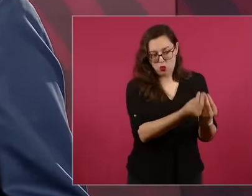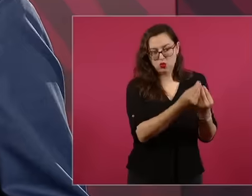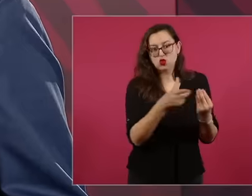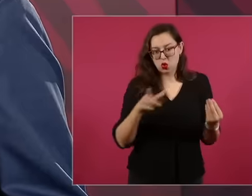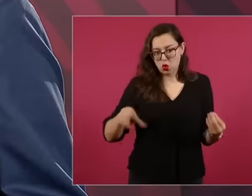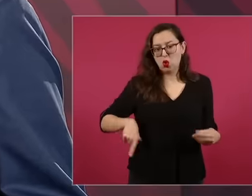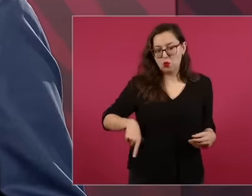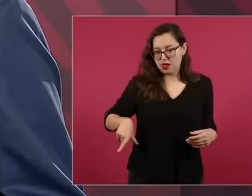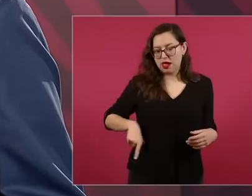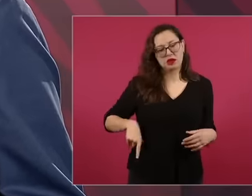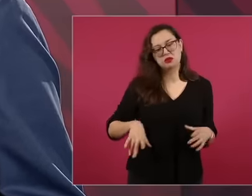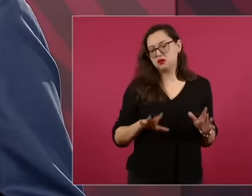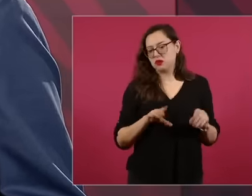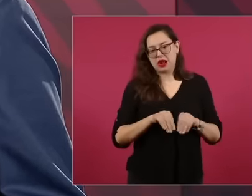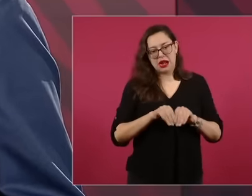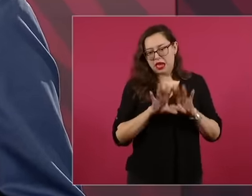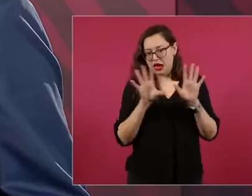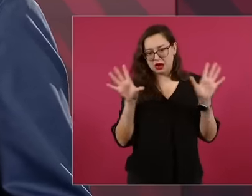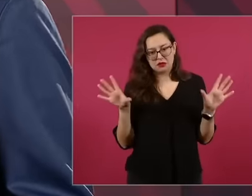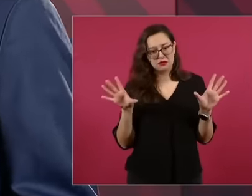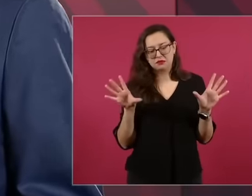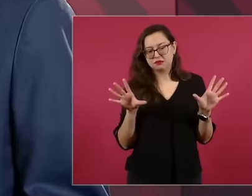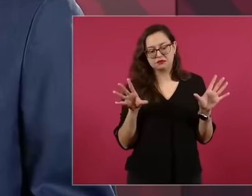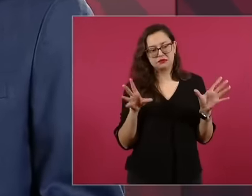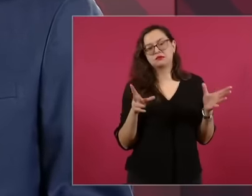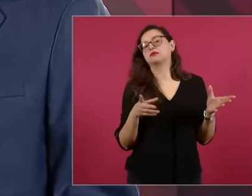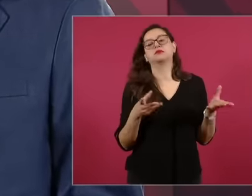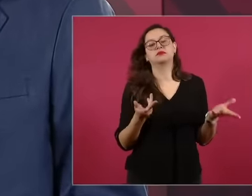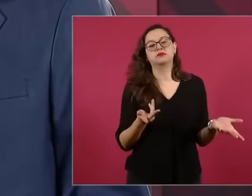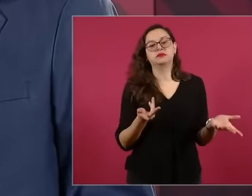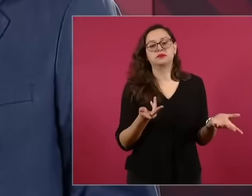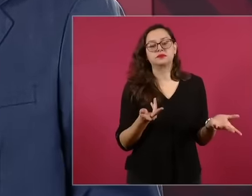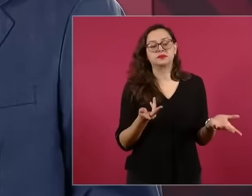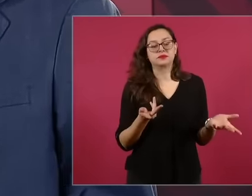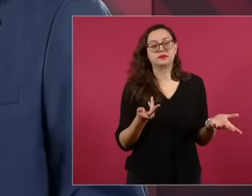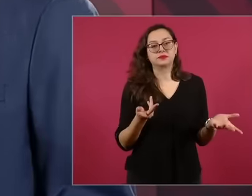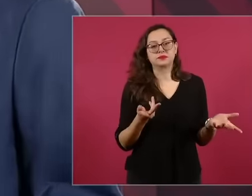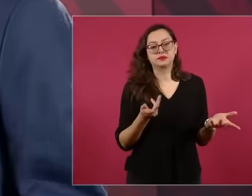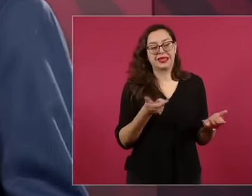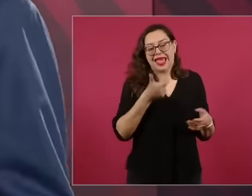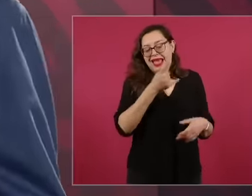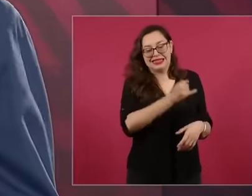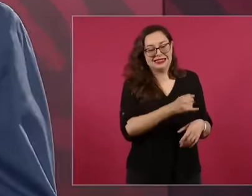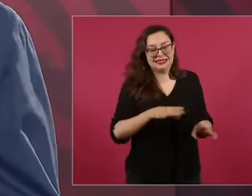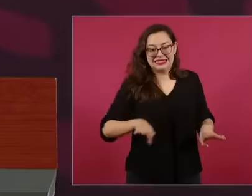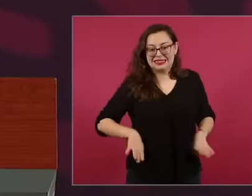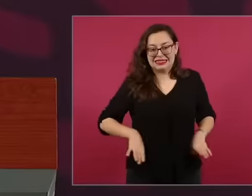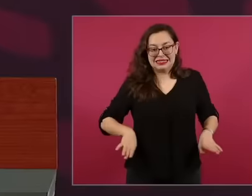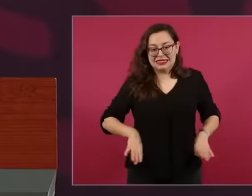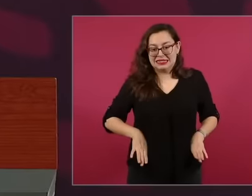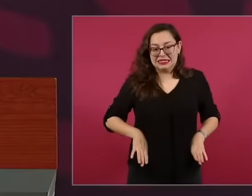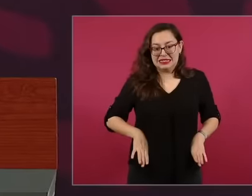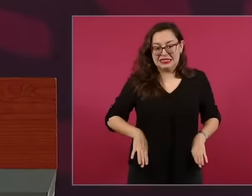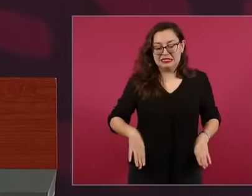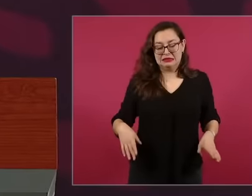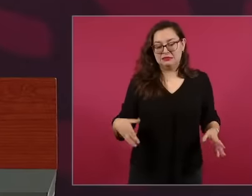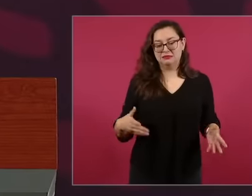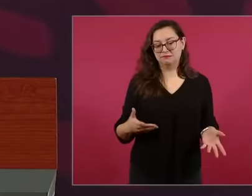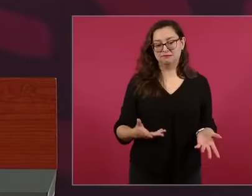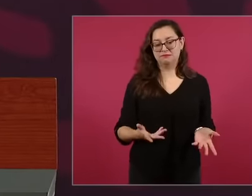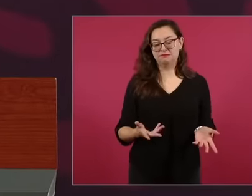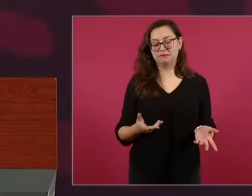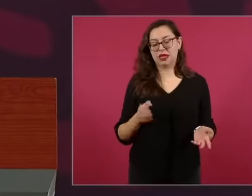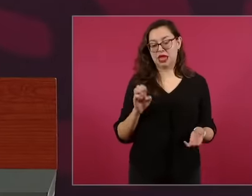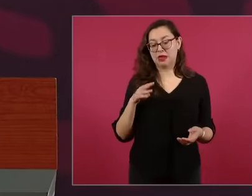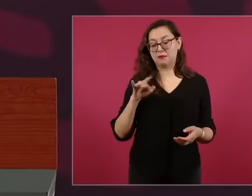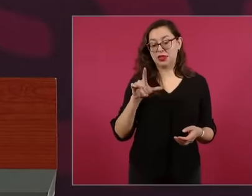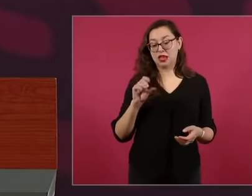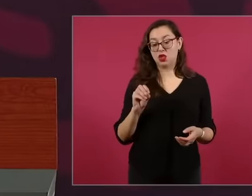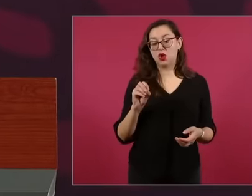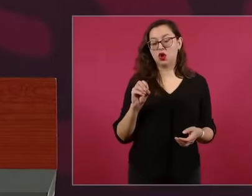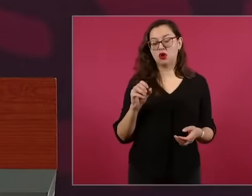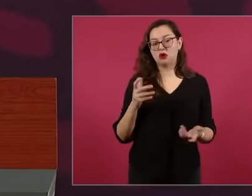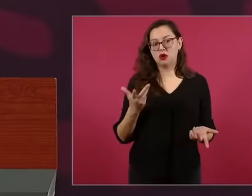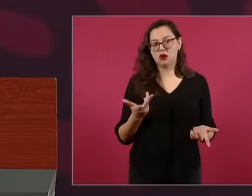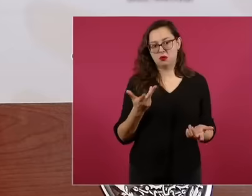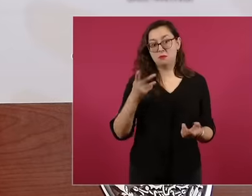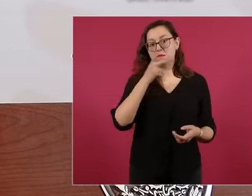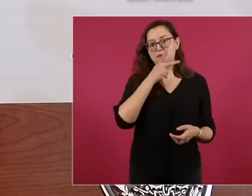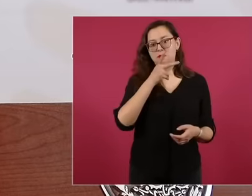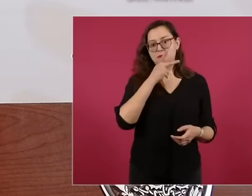because that was his boss Emilio escarga, dad said that he was a soldier of the